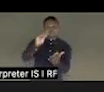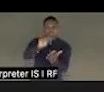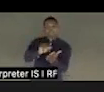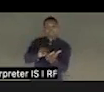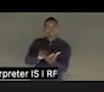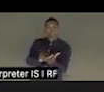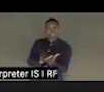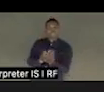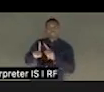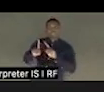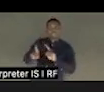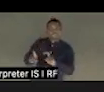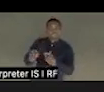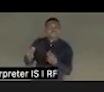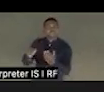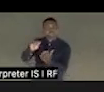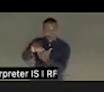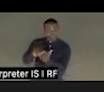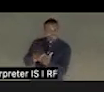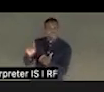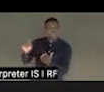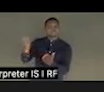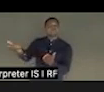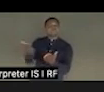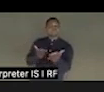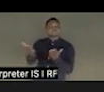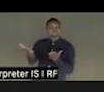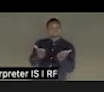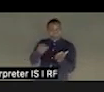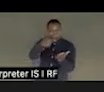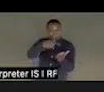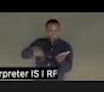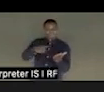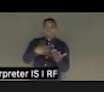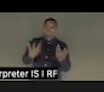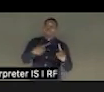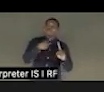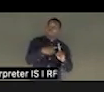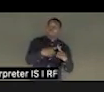taken care of in a good way, if they were paid and if there was a good service around transportation and all of these things.